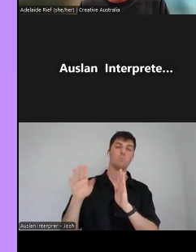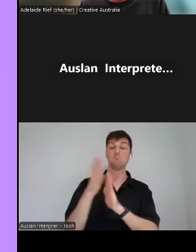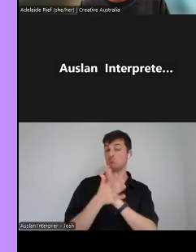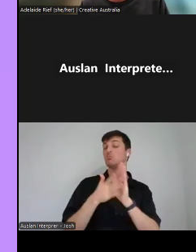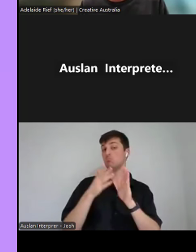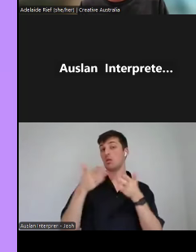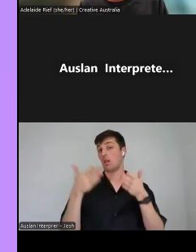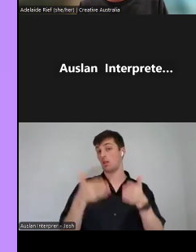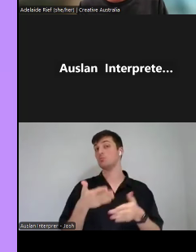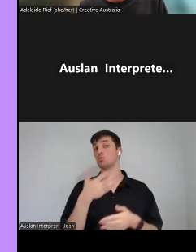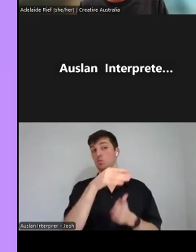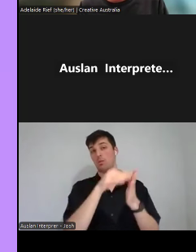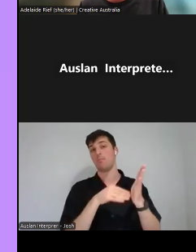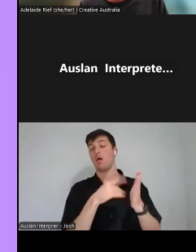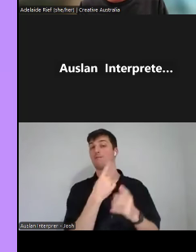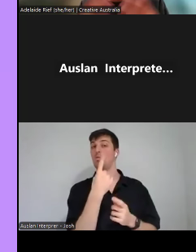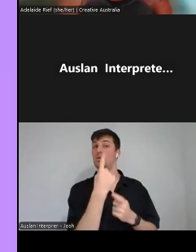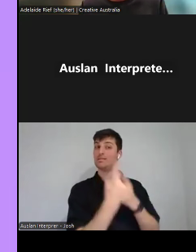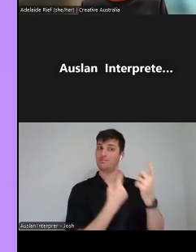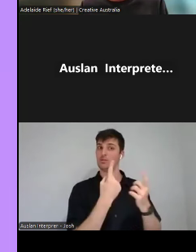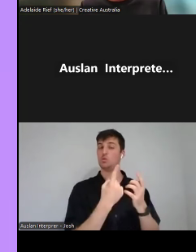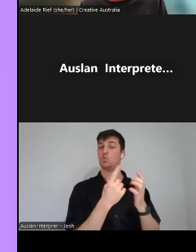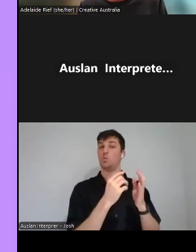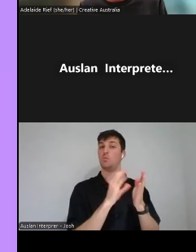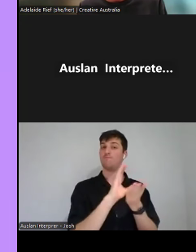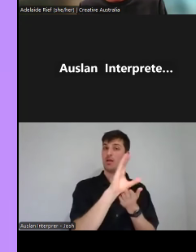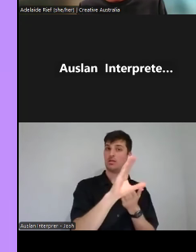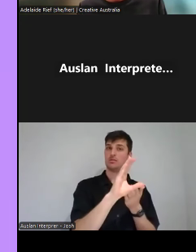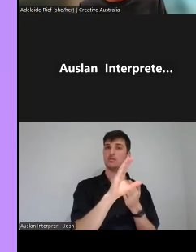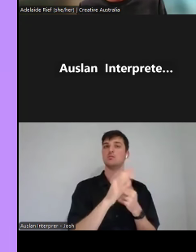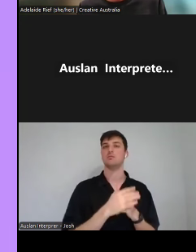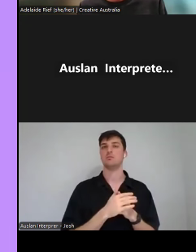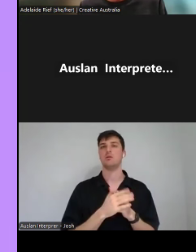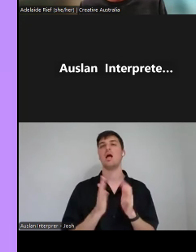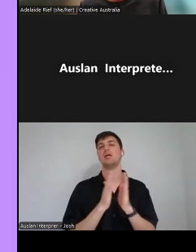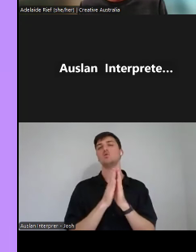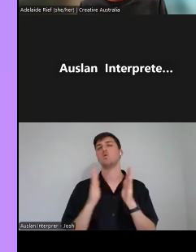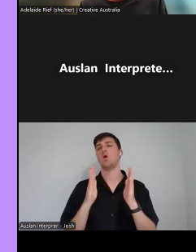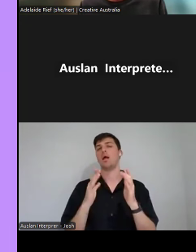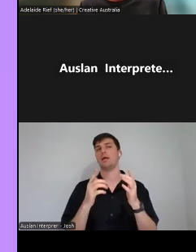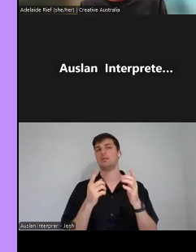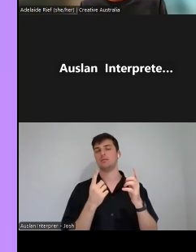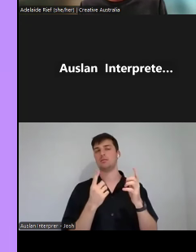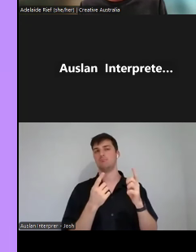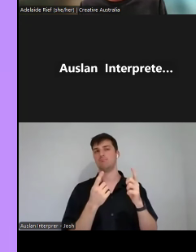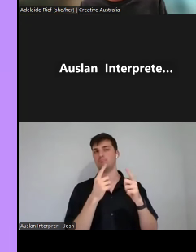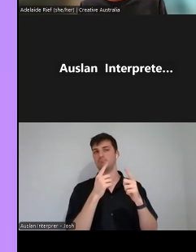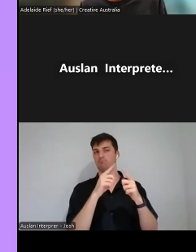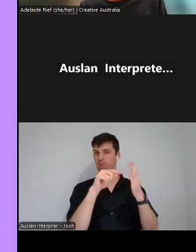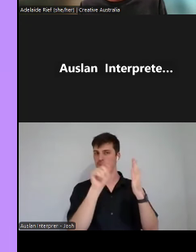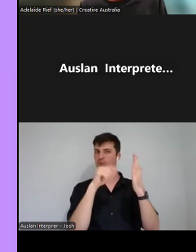eligible to apply for the individuals fund as long as you meet all the other criteria.